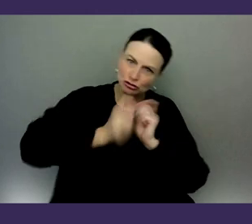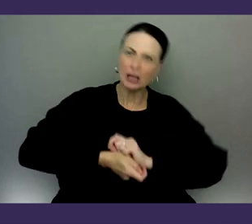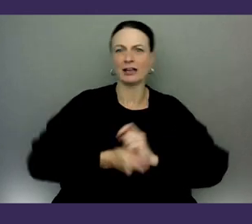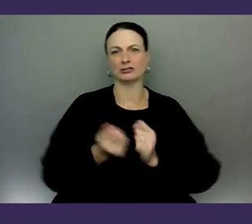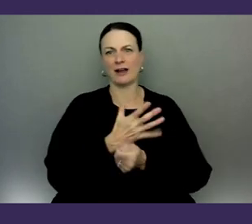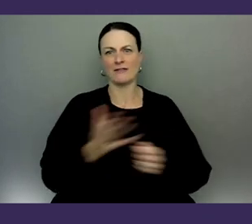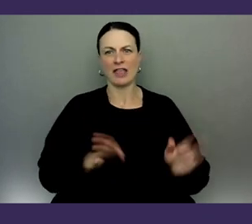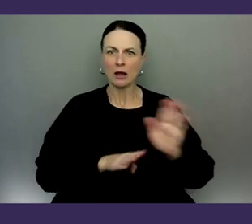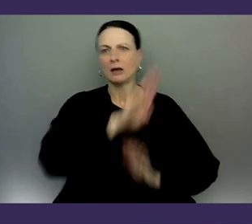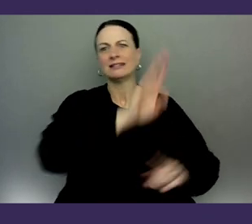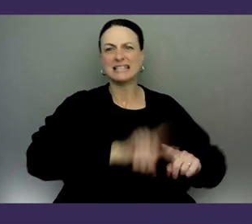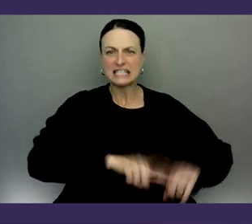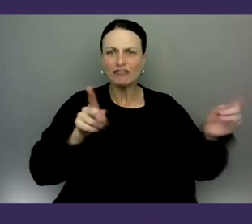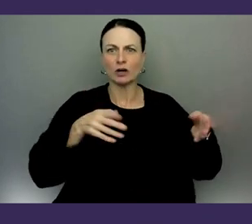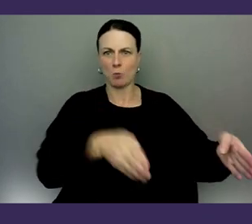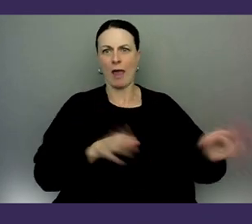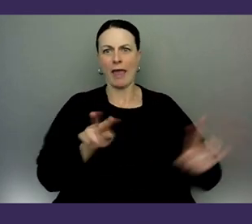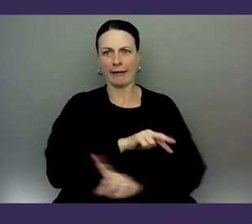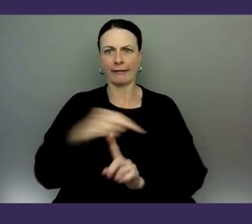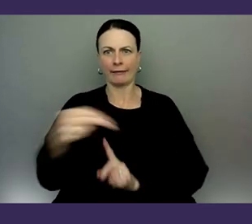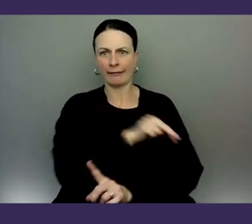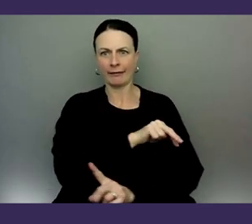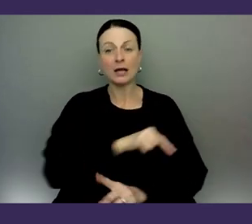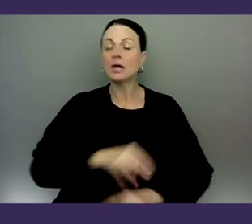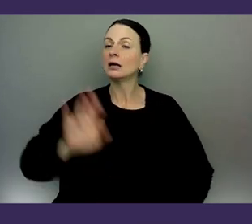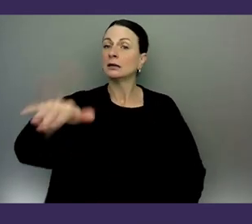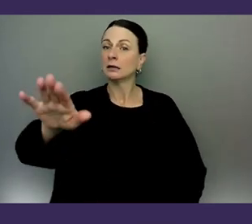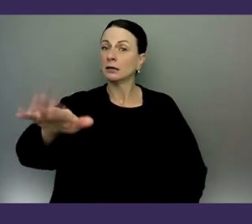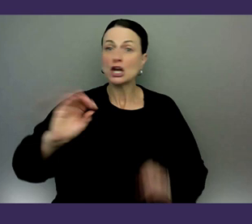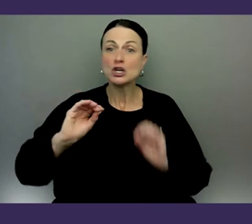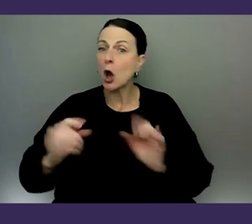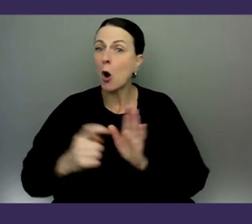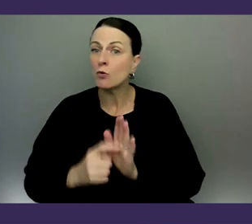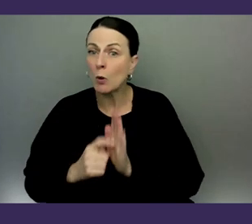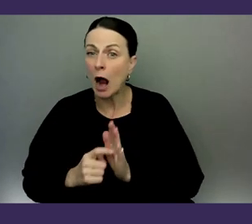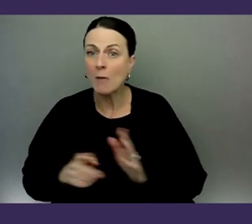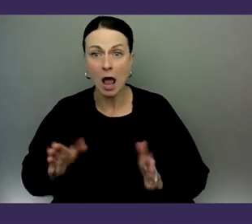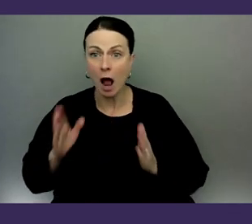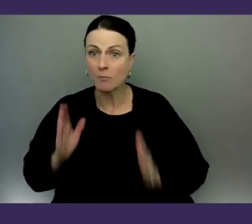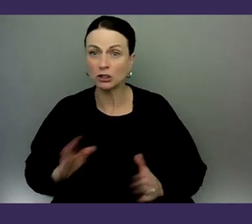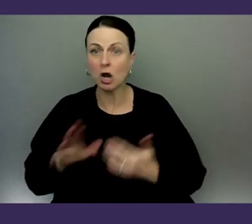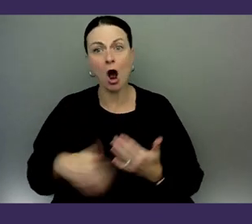So there's no requirement that a person make only good decisions, right? We all make decisions,